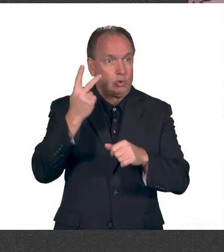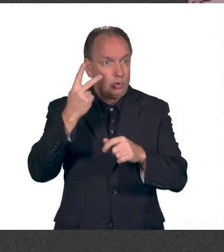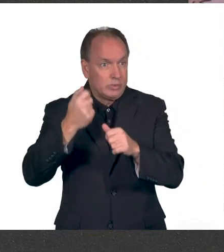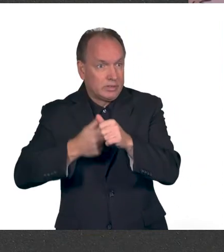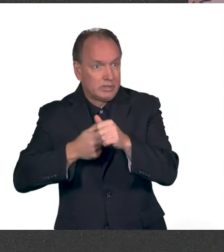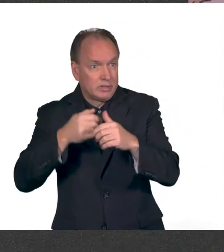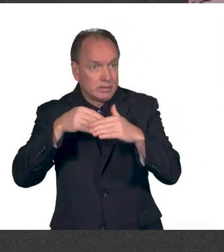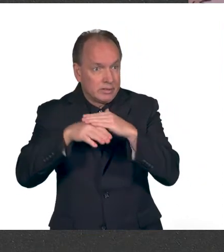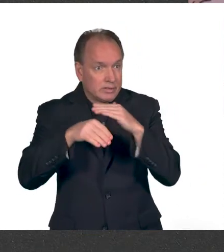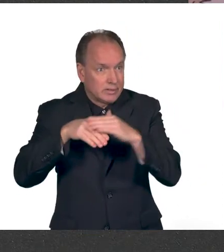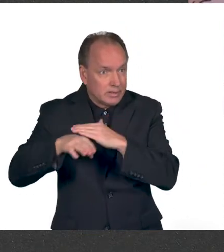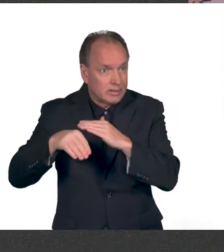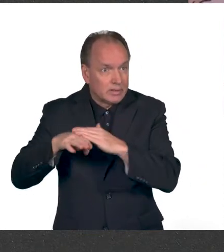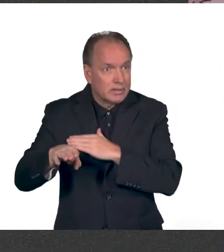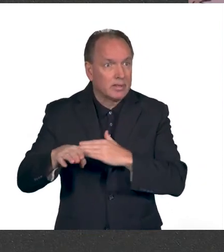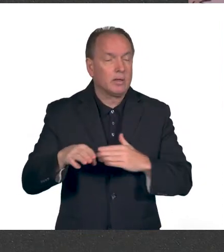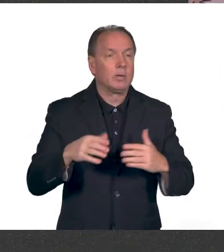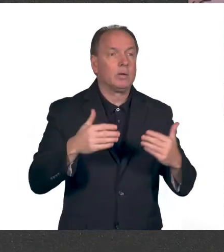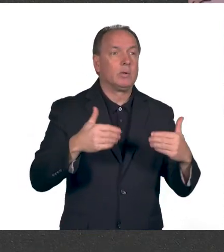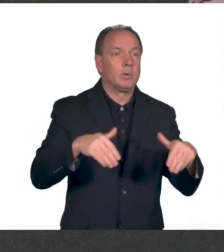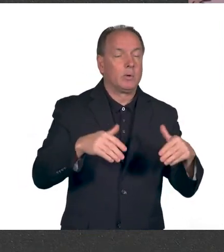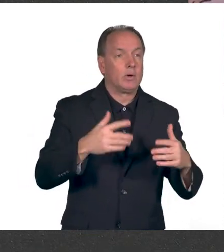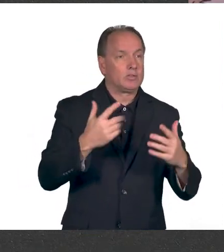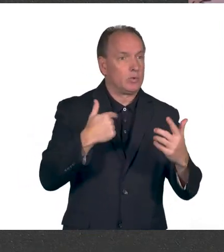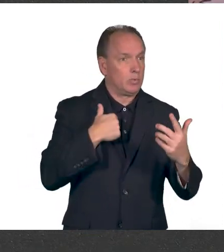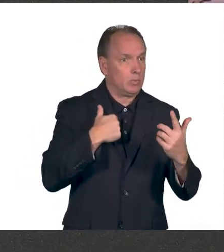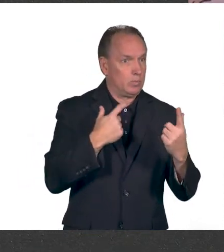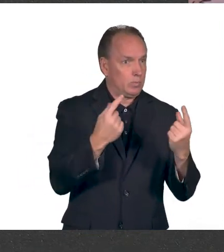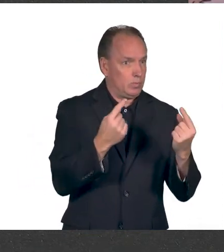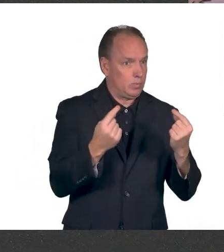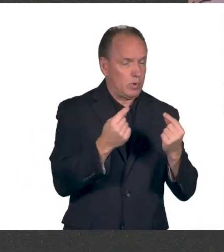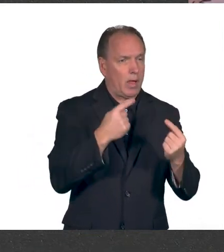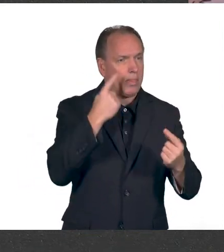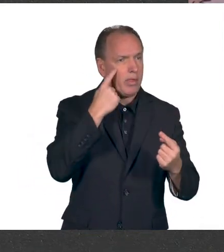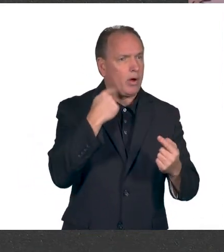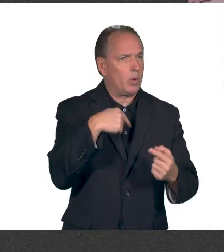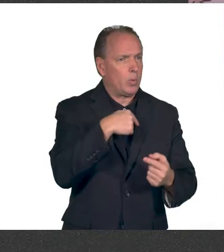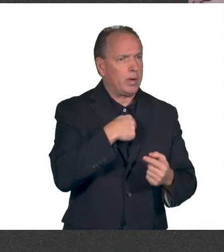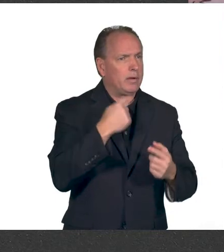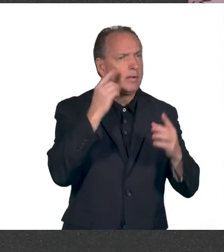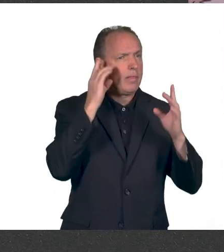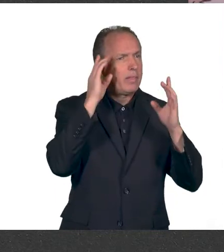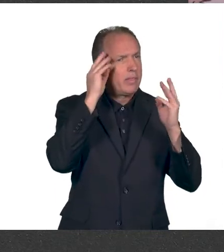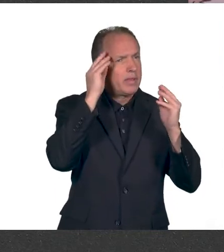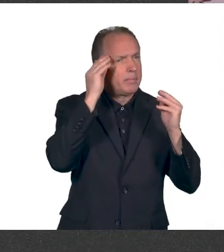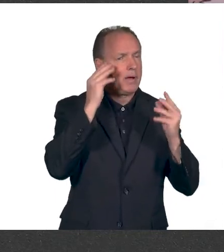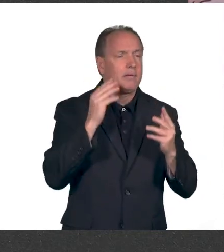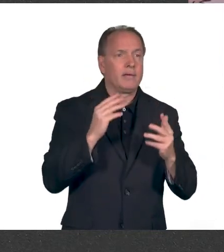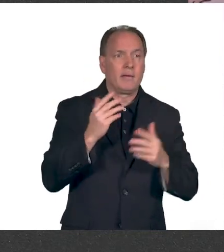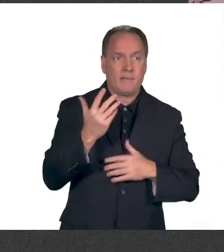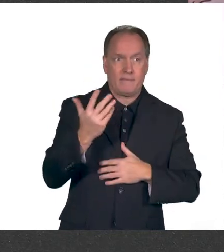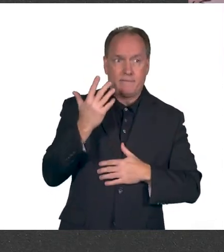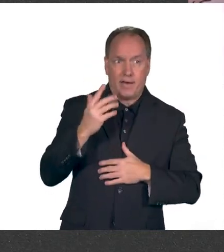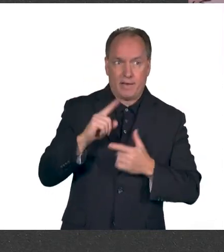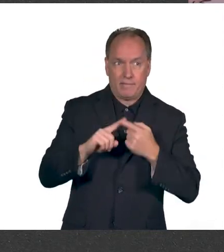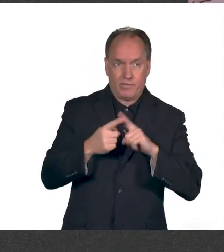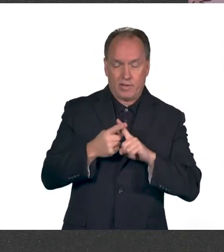and then more and more kept coming. So what I wanted to do, I thought we could think about bears five friends